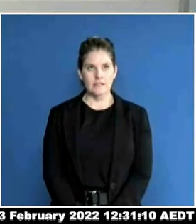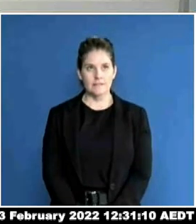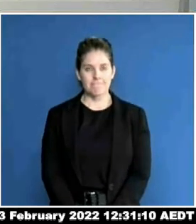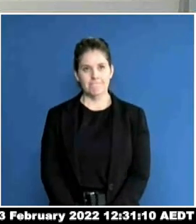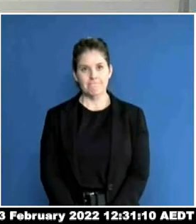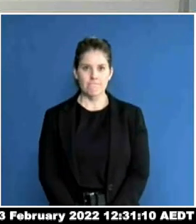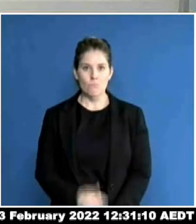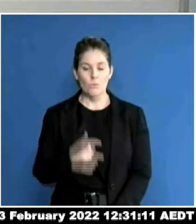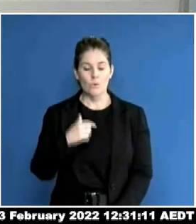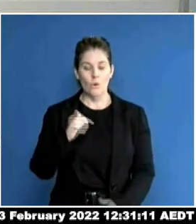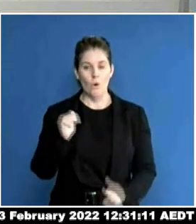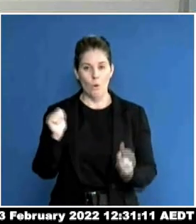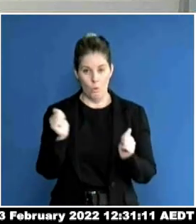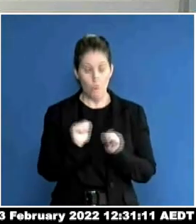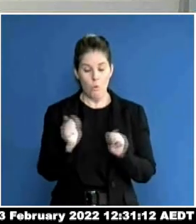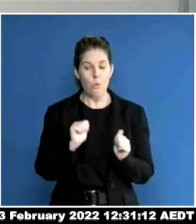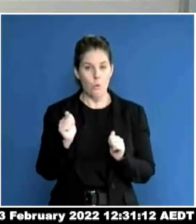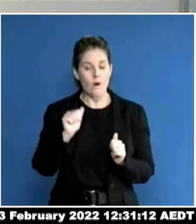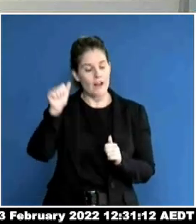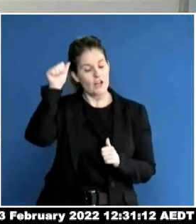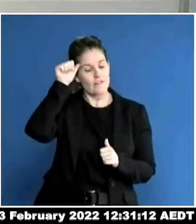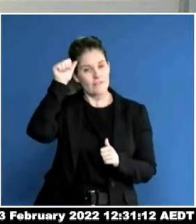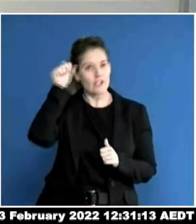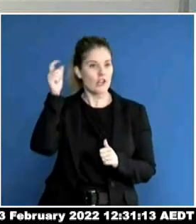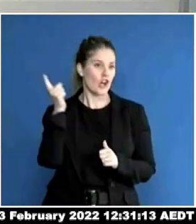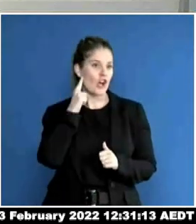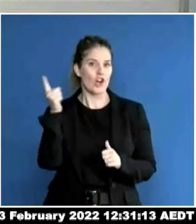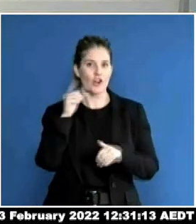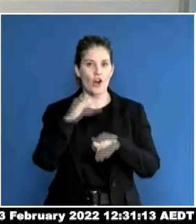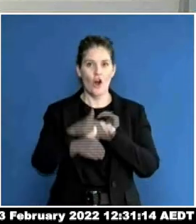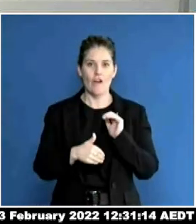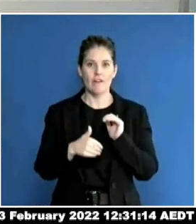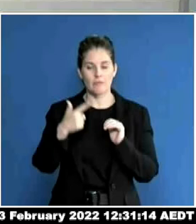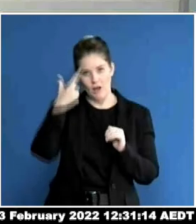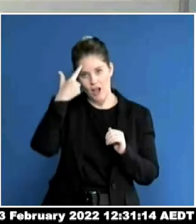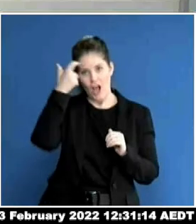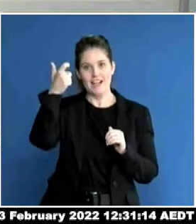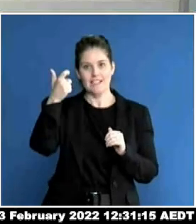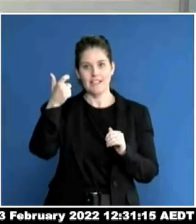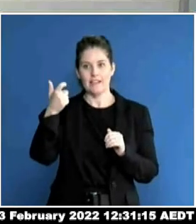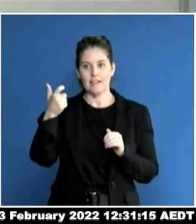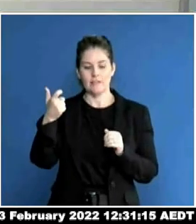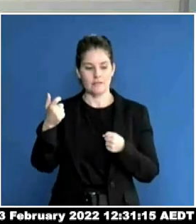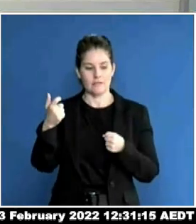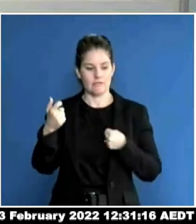rid of, like, 13- and 26-week outcomes and just focusing on a 52-week outcome, the idea